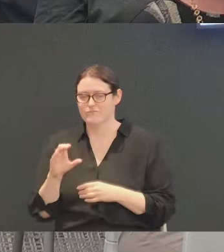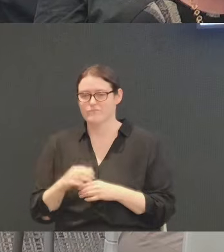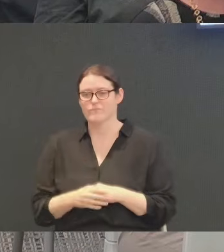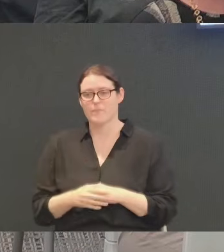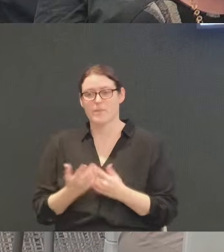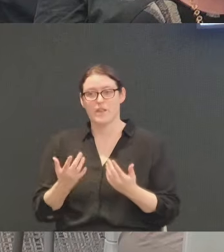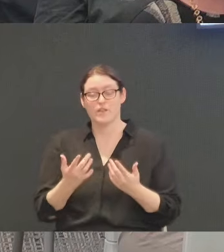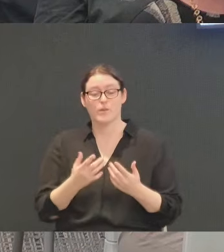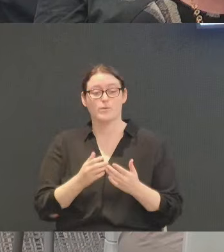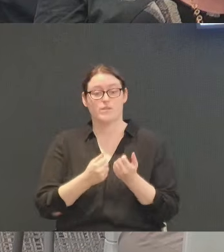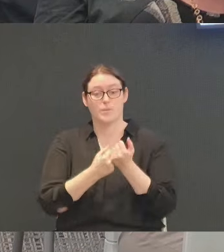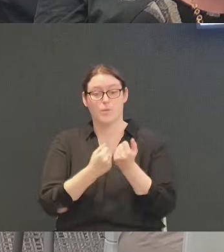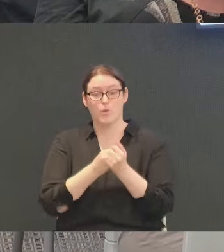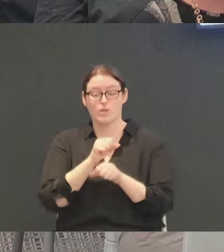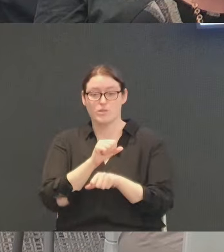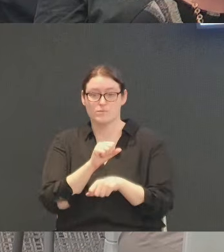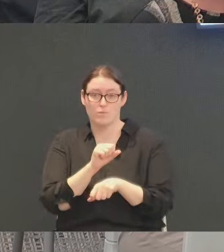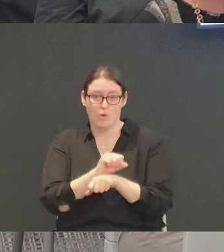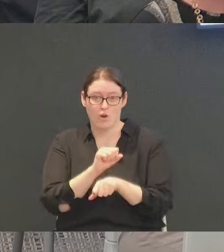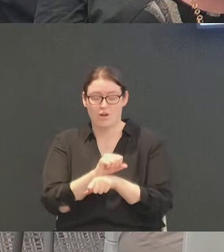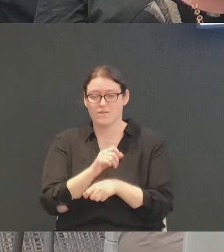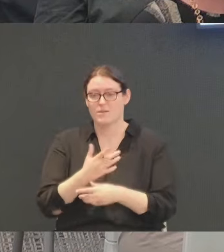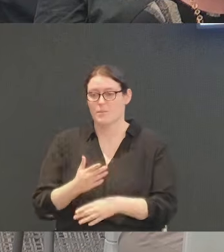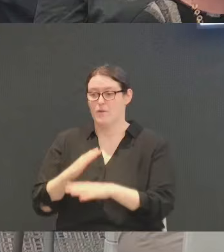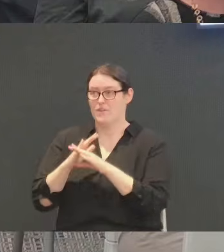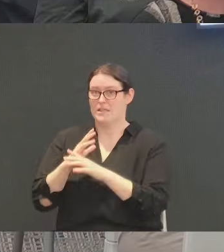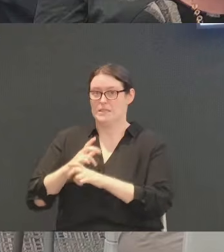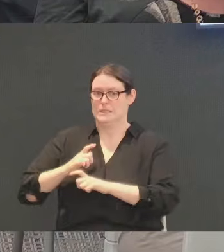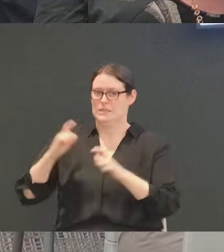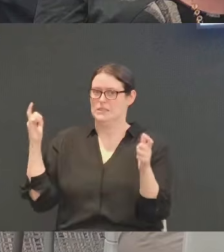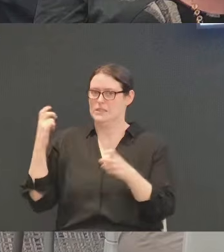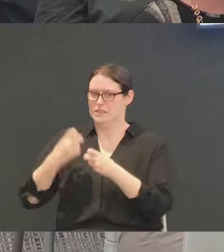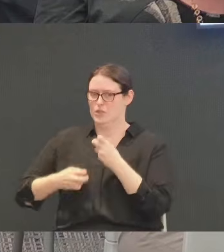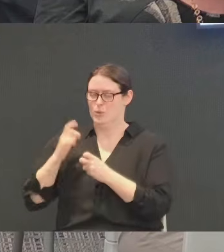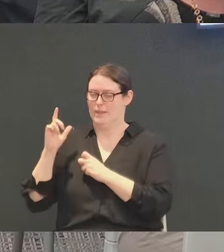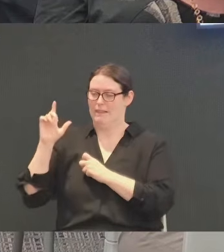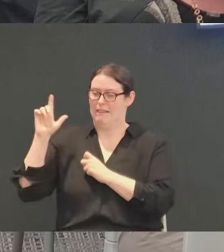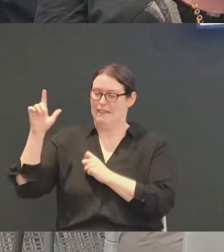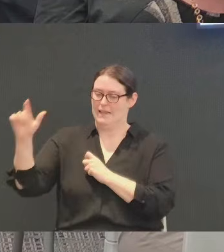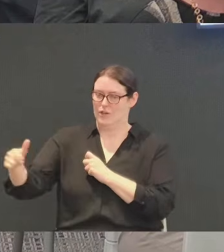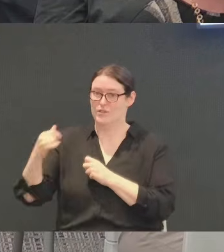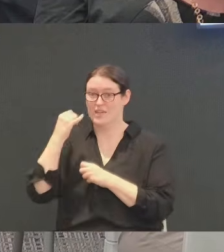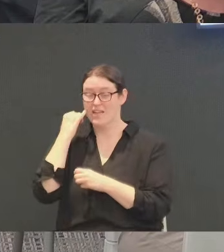prevents bigger problems later. When we do have to intervene later, services for our transitional age